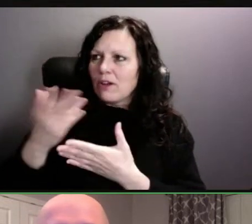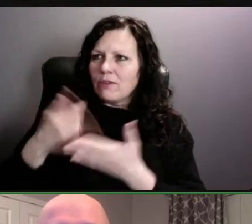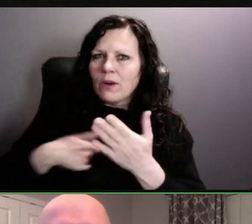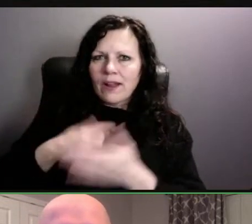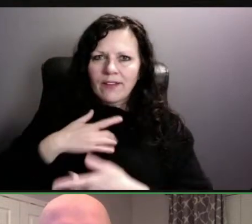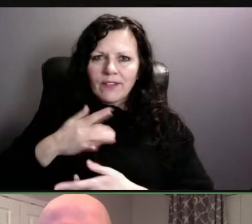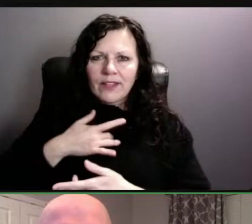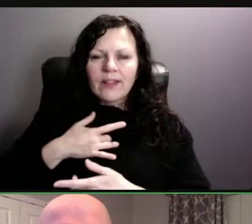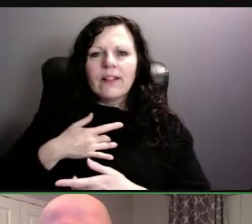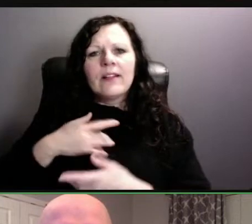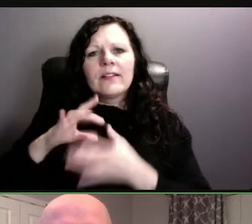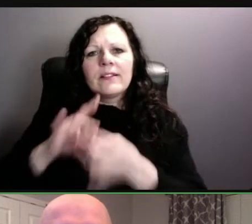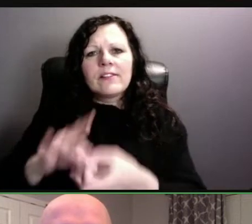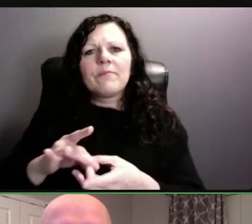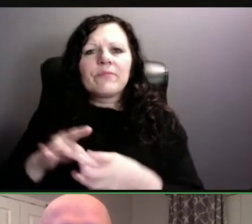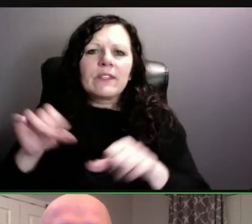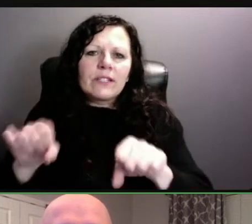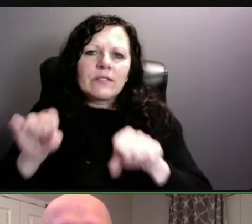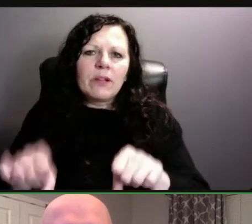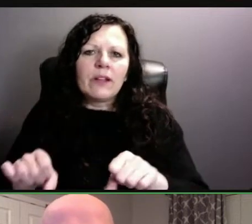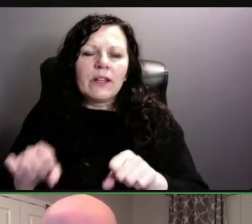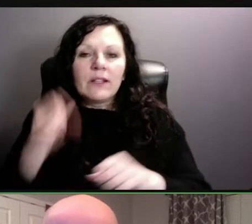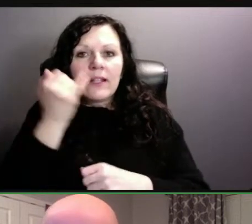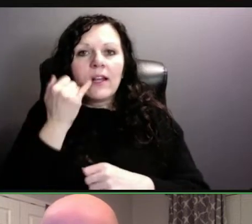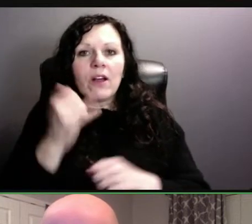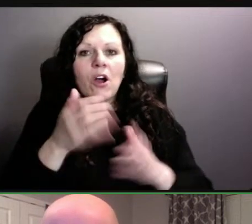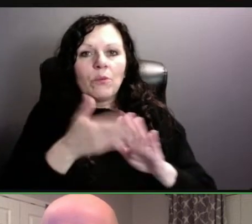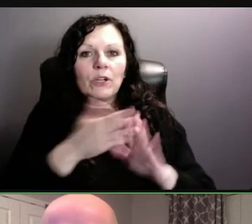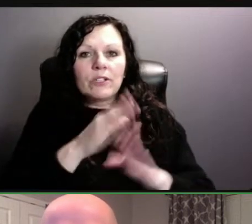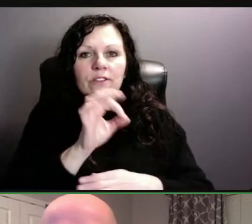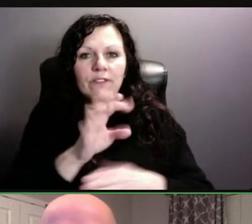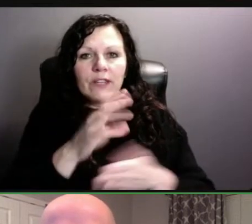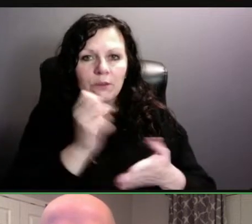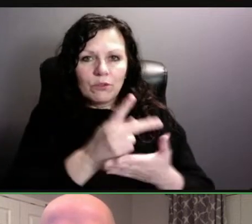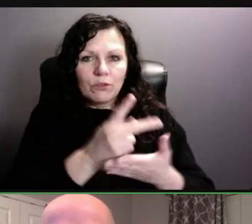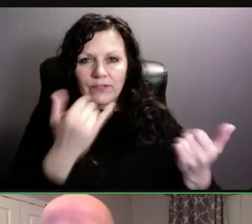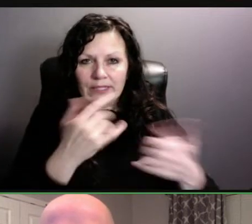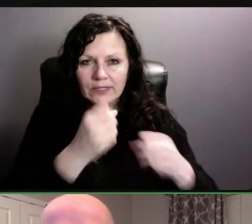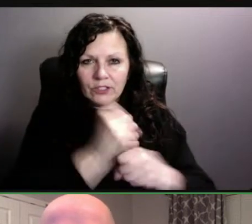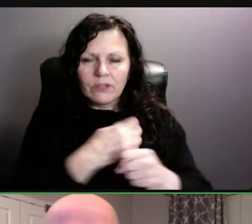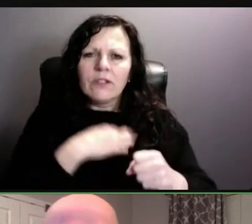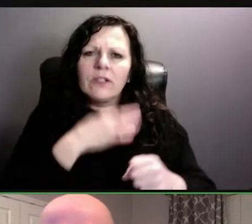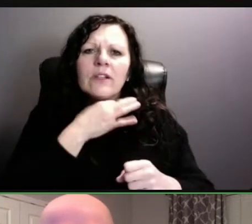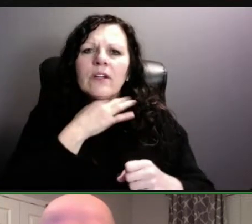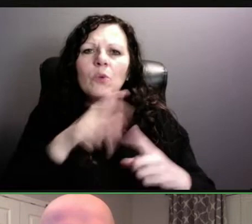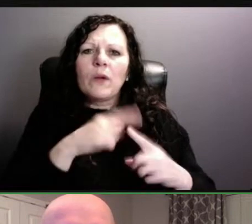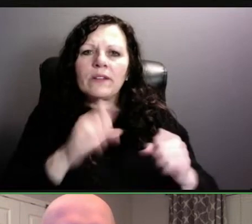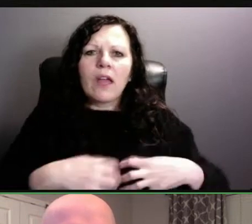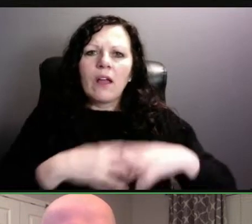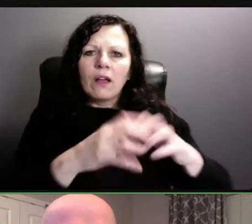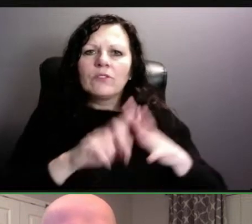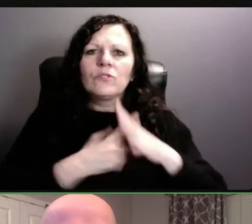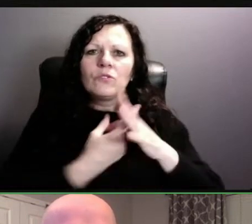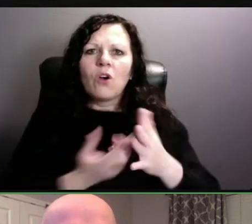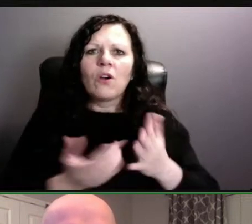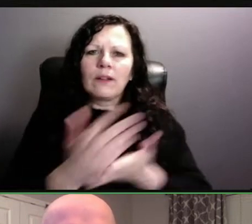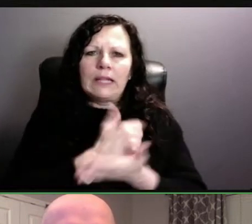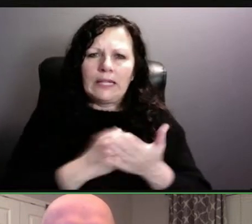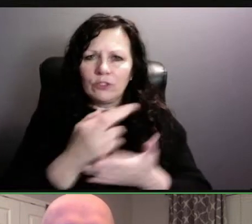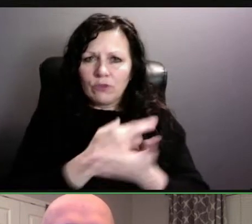THEIR THOUGHTS. A LOT OF THIS WOULD BE LIKE THE FEASIBILITY LIKE IF WE DO